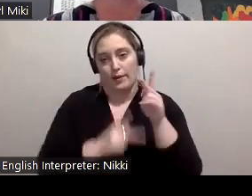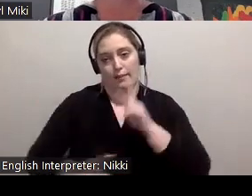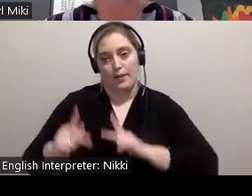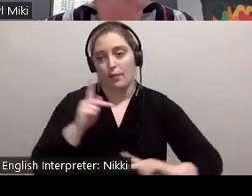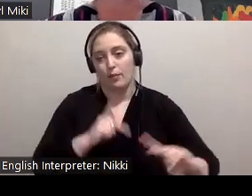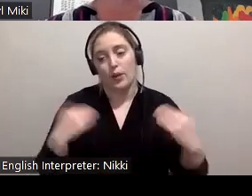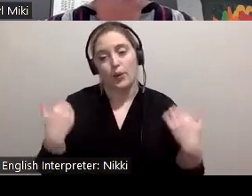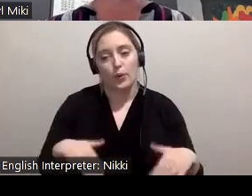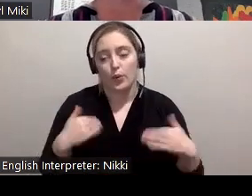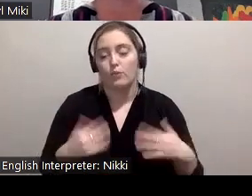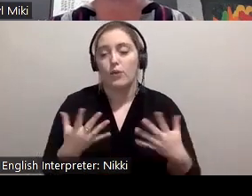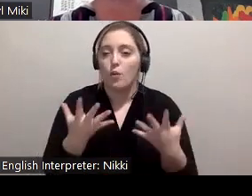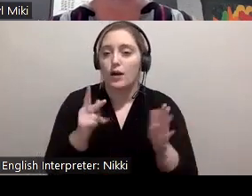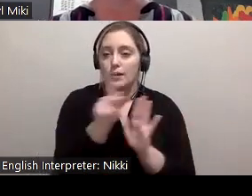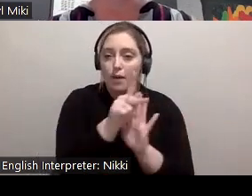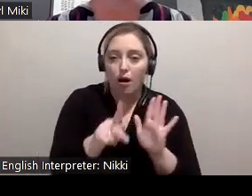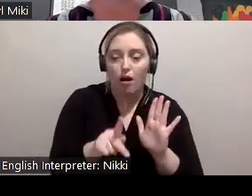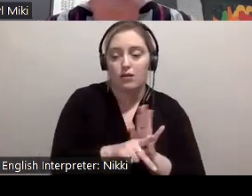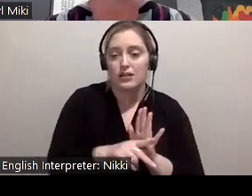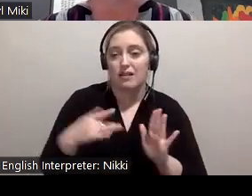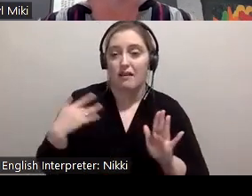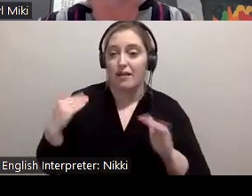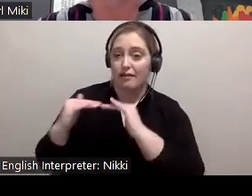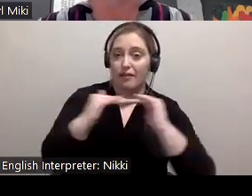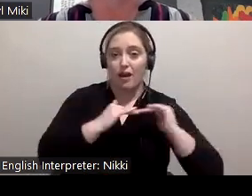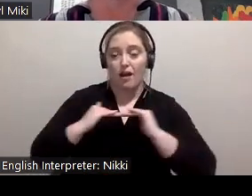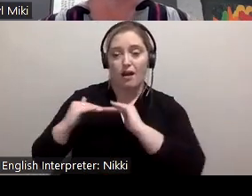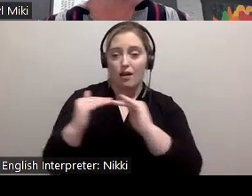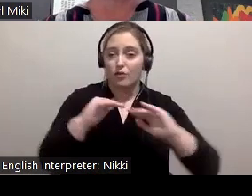and policies that are equitable for for everyone. And so